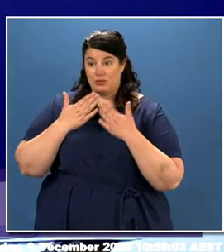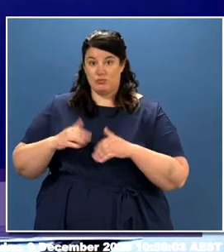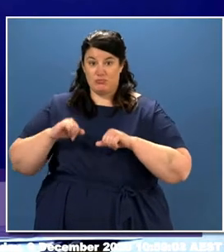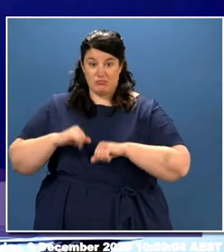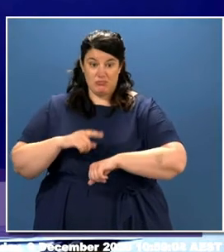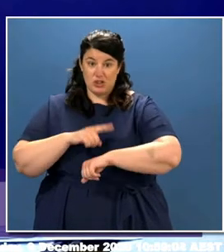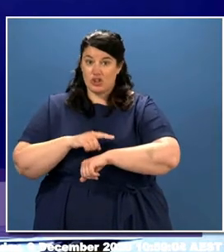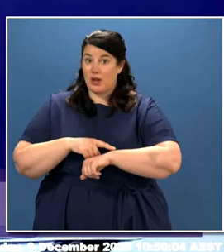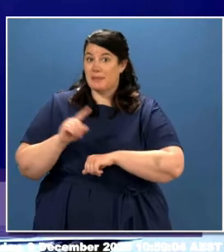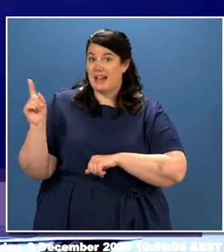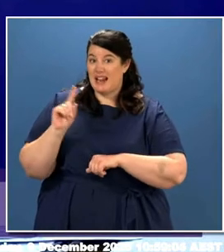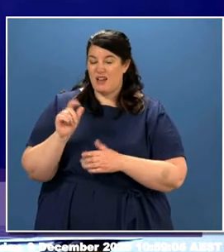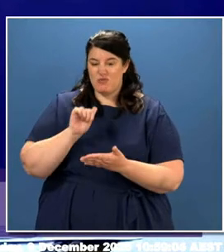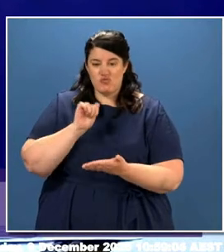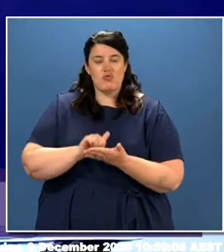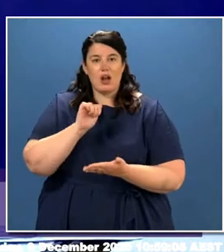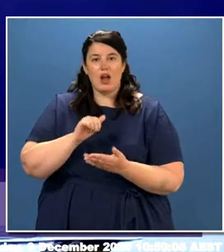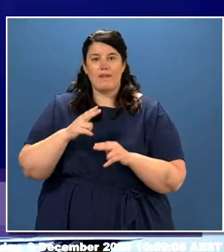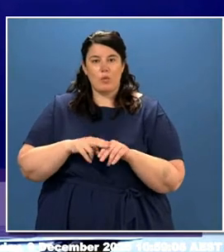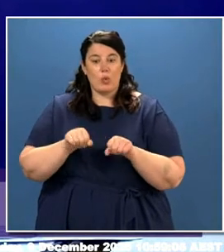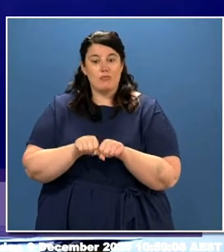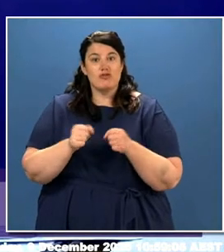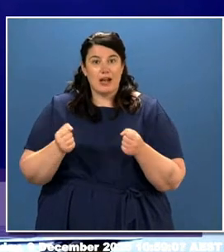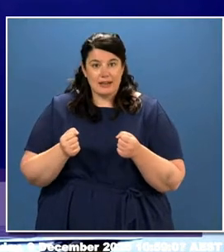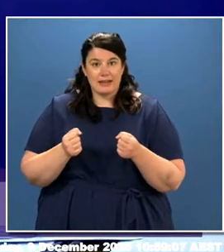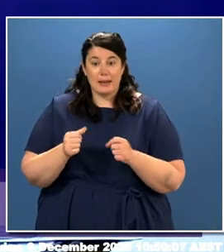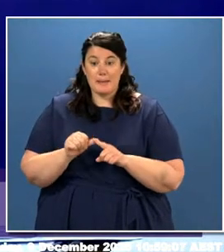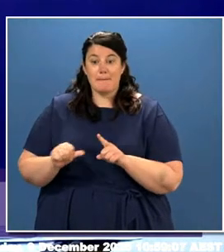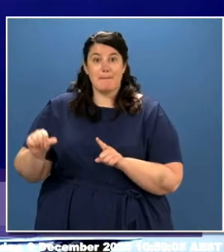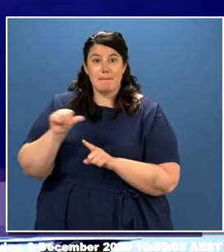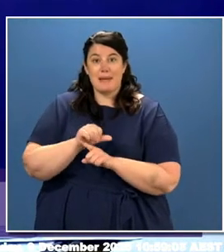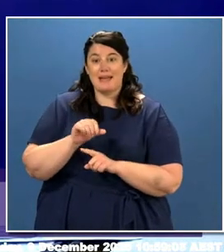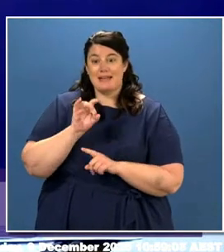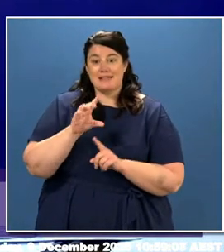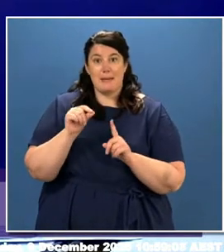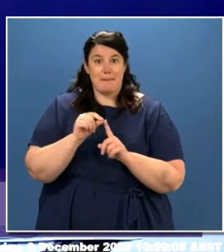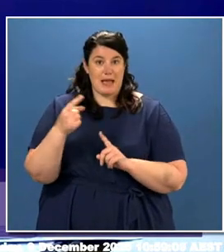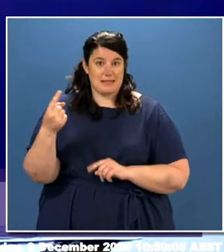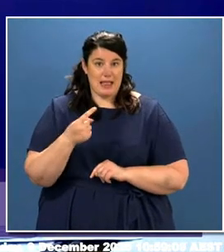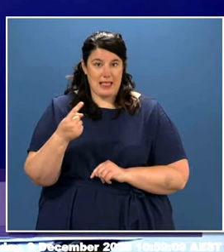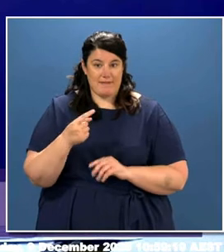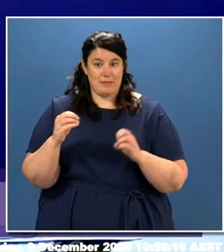Chair this now takes us to the break and we will resume at 11:10.